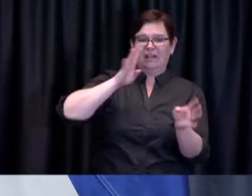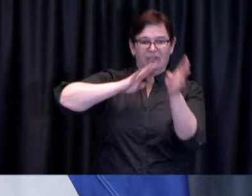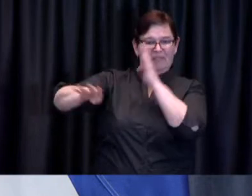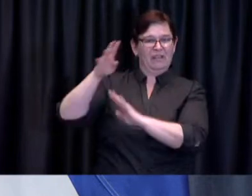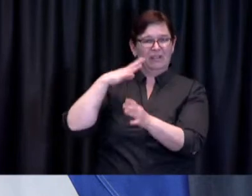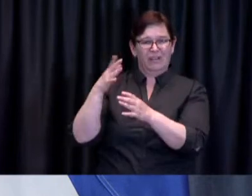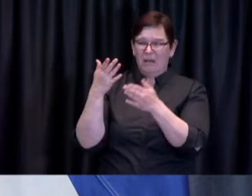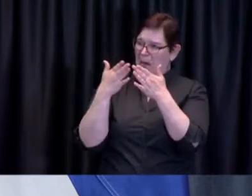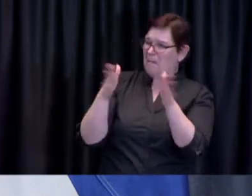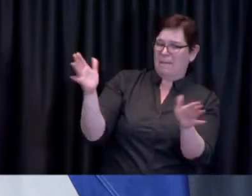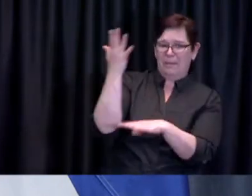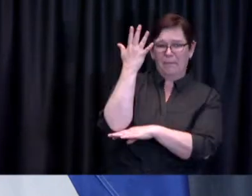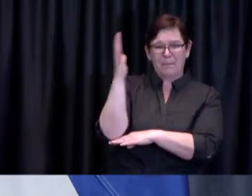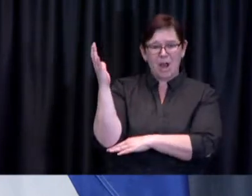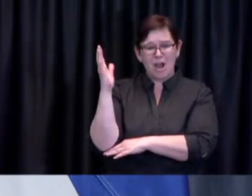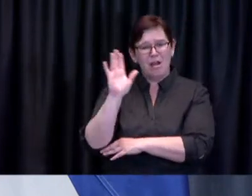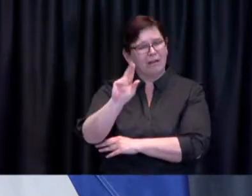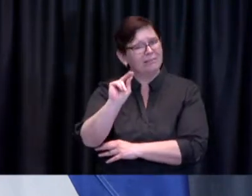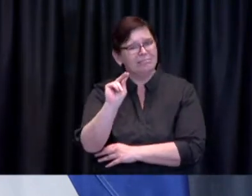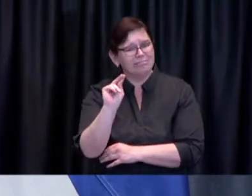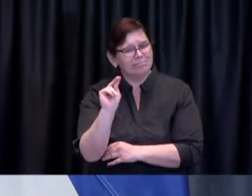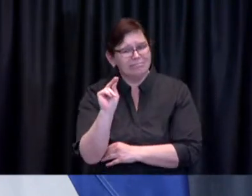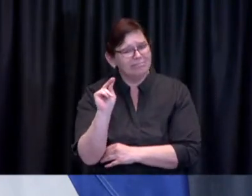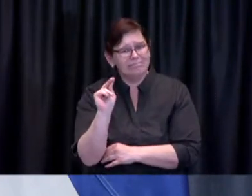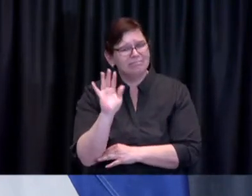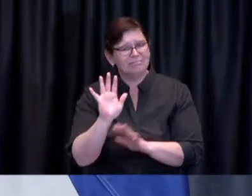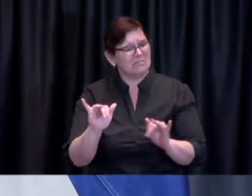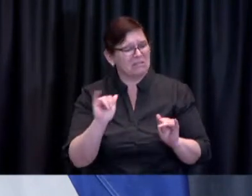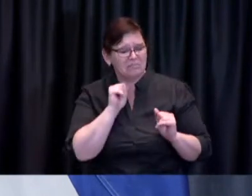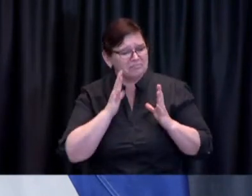is just not something that we're going to be able to uh to uh to do